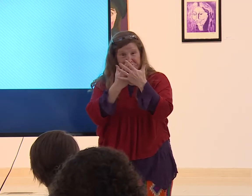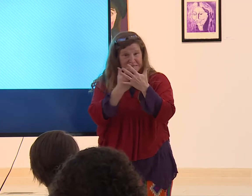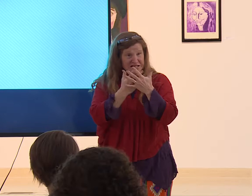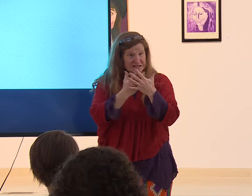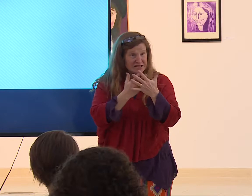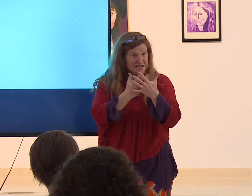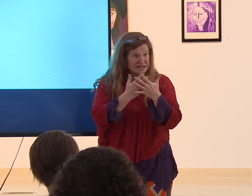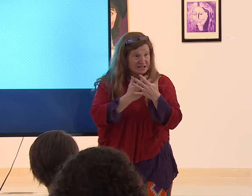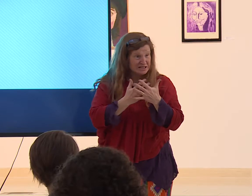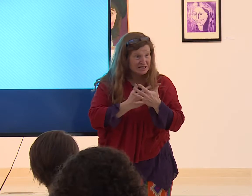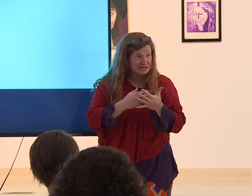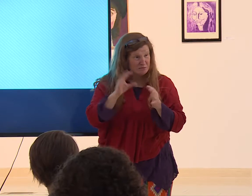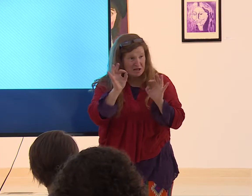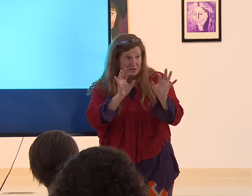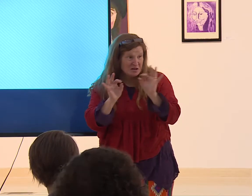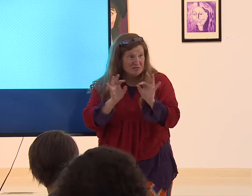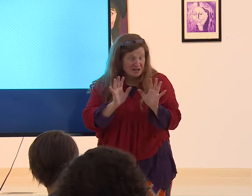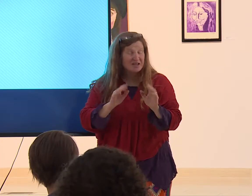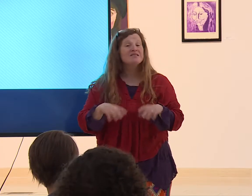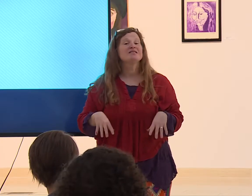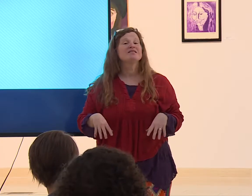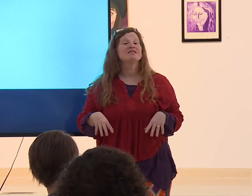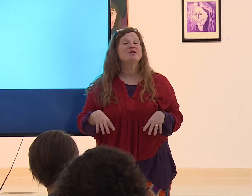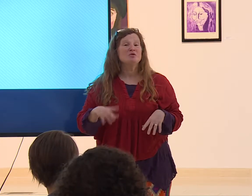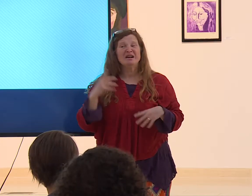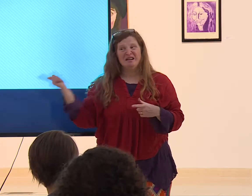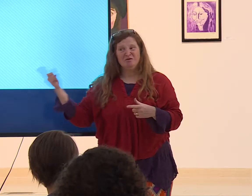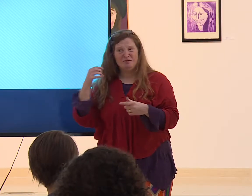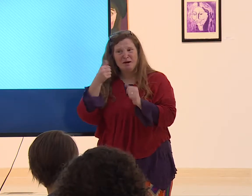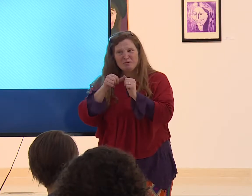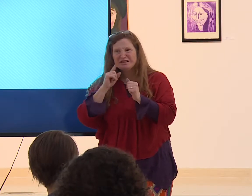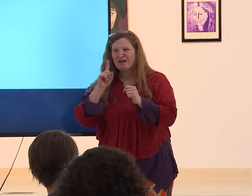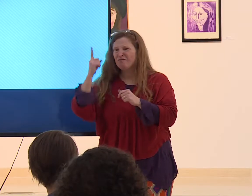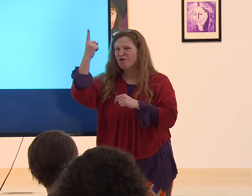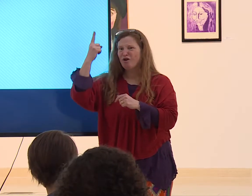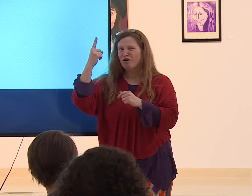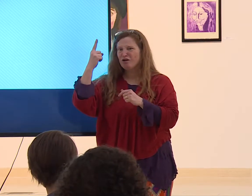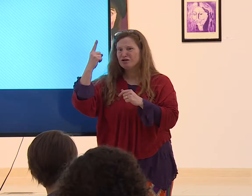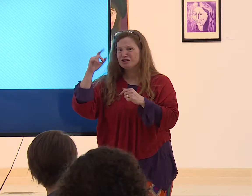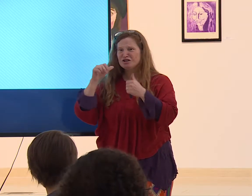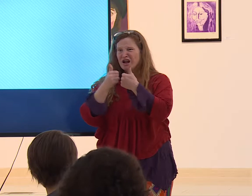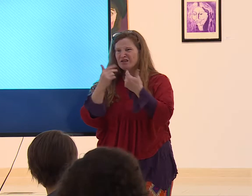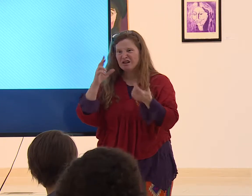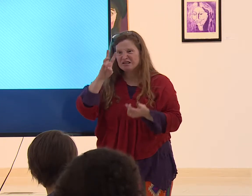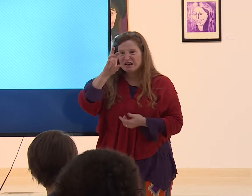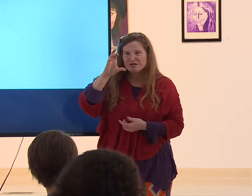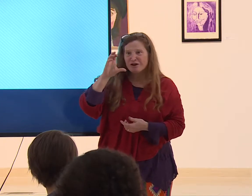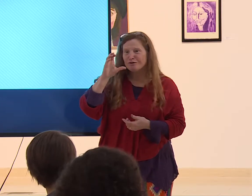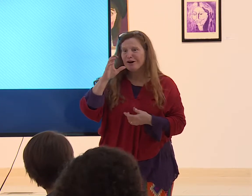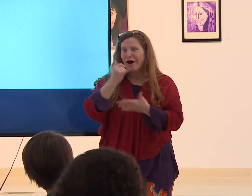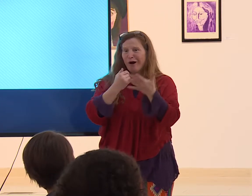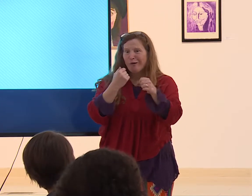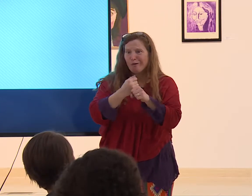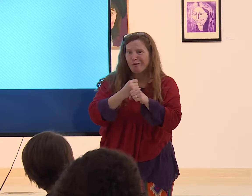all of the artists that created these pieces. They have been screened. We selected some of the best pieces that--remember,